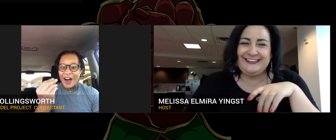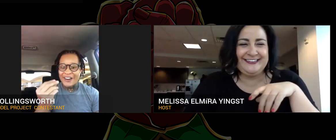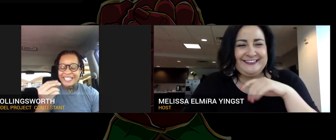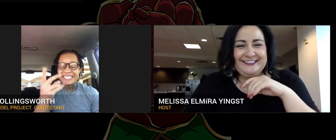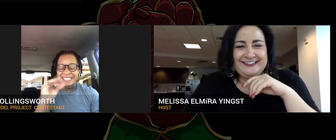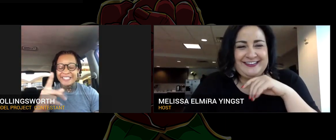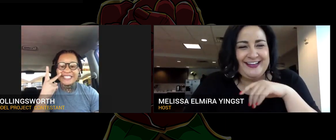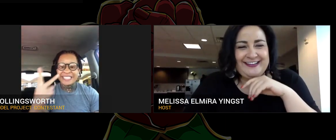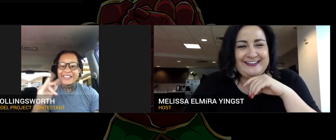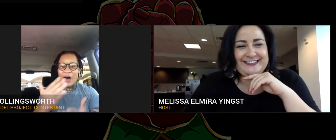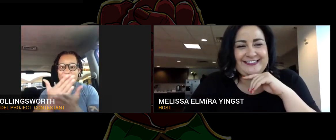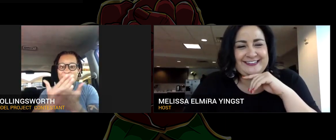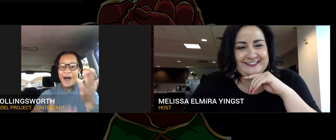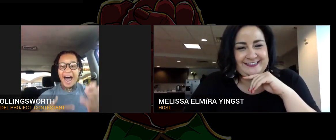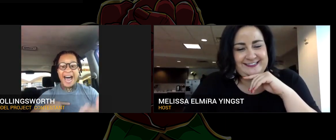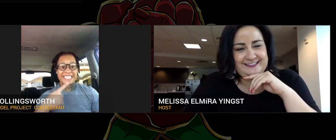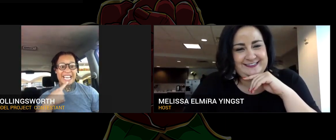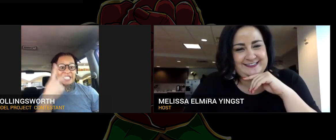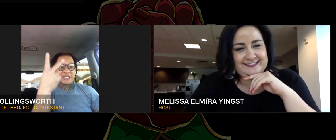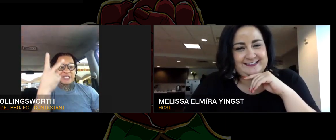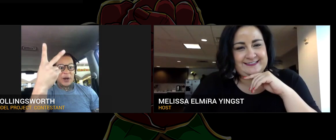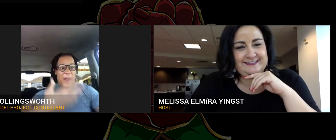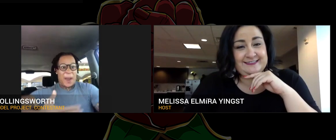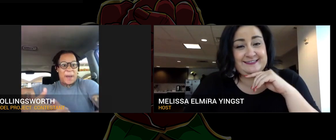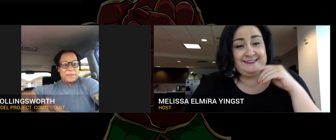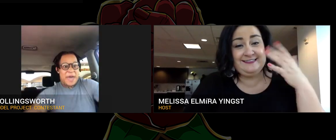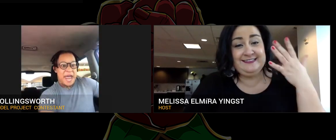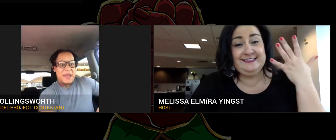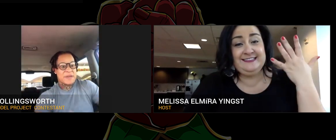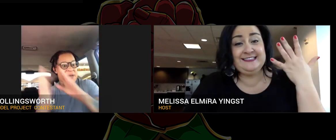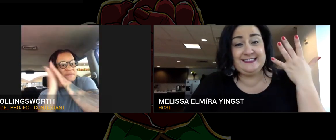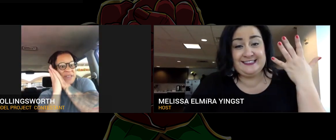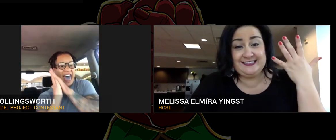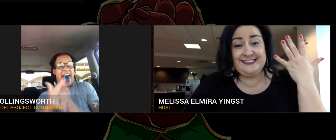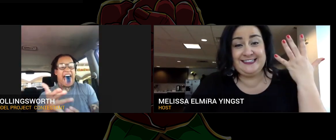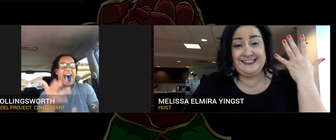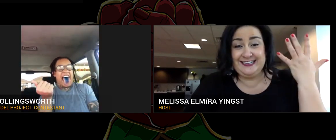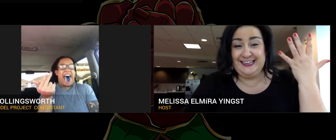So, did you see the part where I said, "Two baby beds"